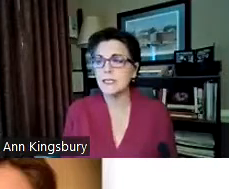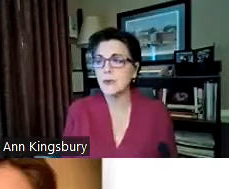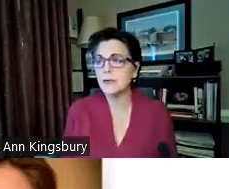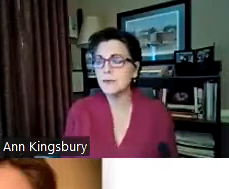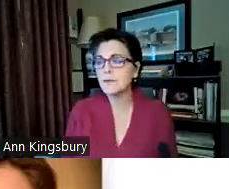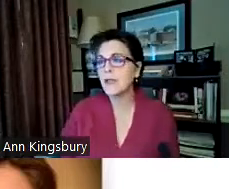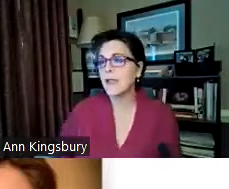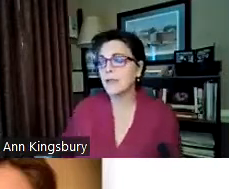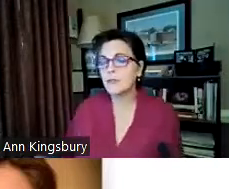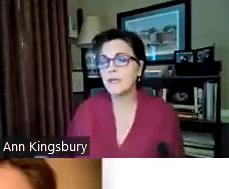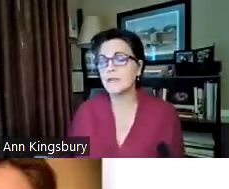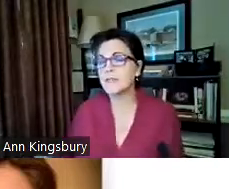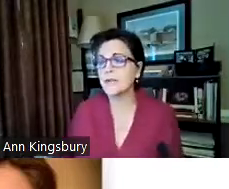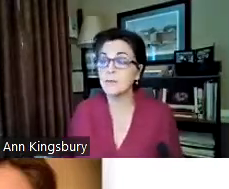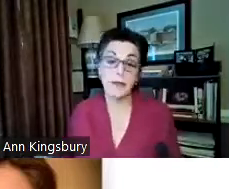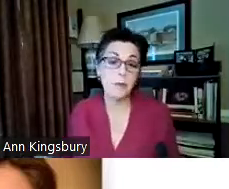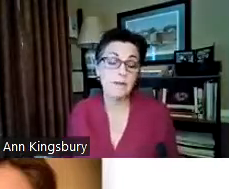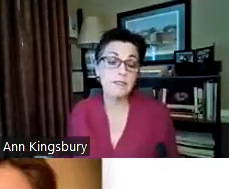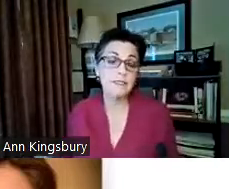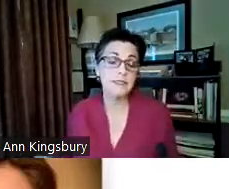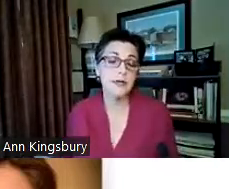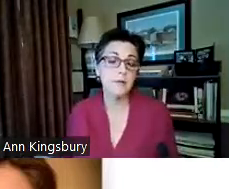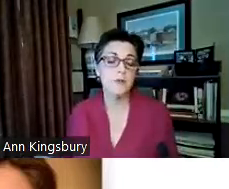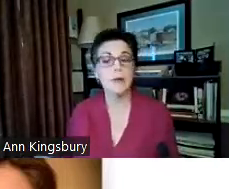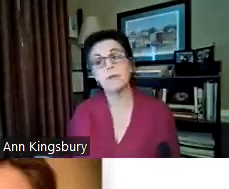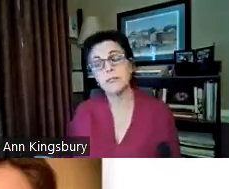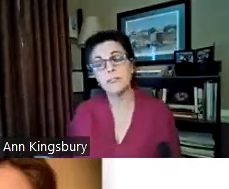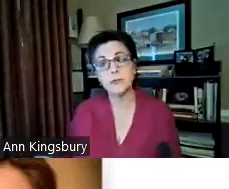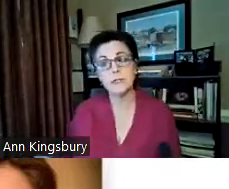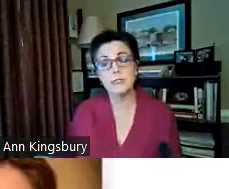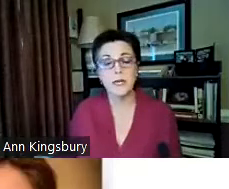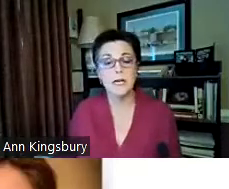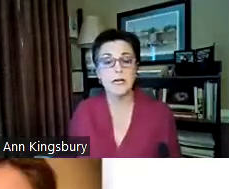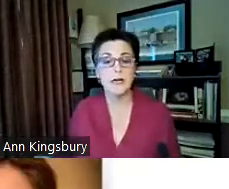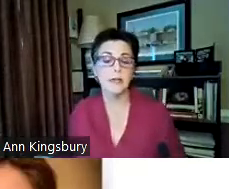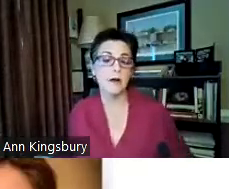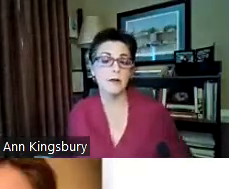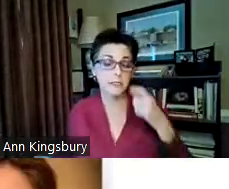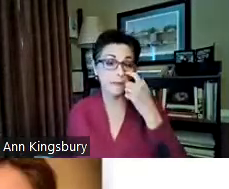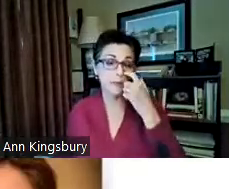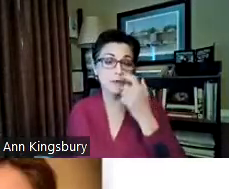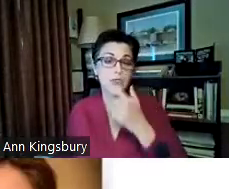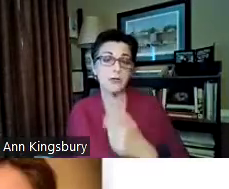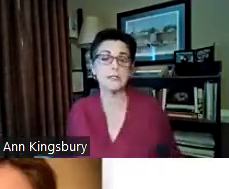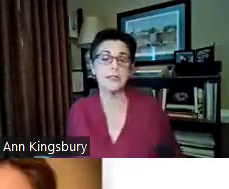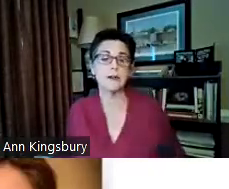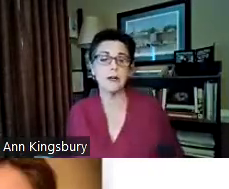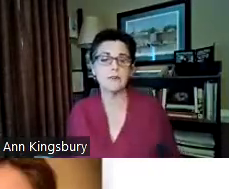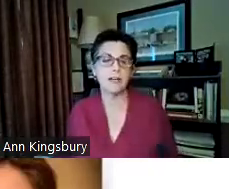sweater. And I'm joining you today from my home office. over my right shoulder are some closed curtains that are kind of